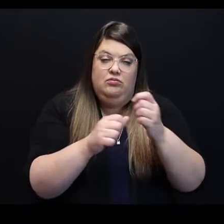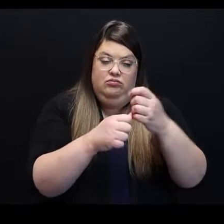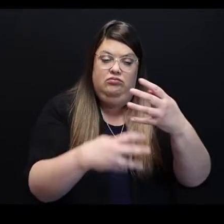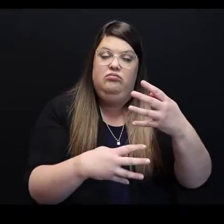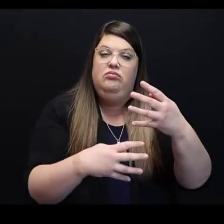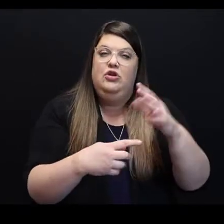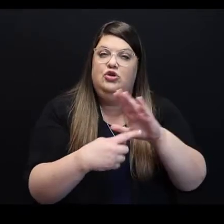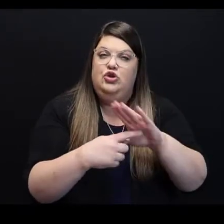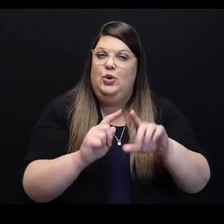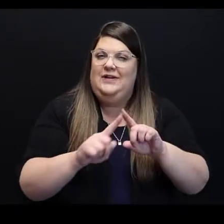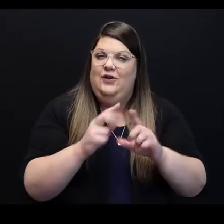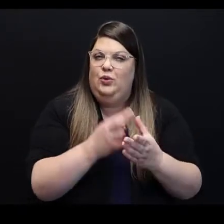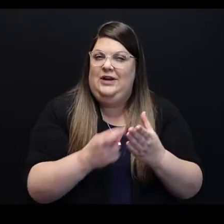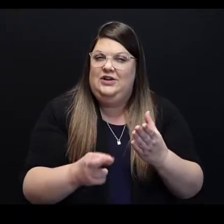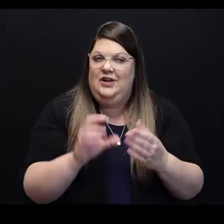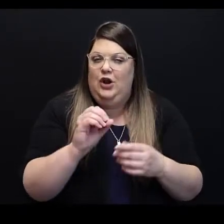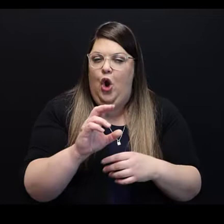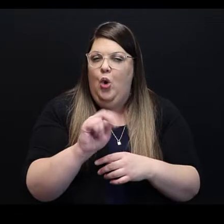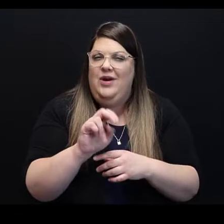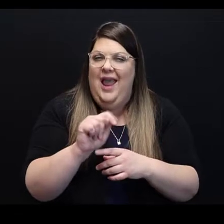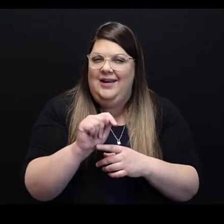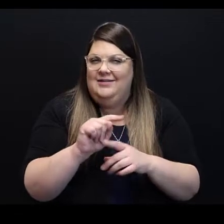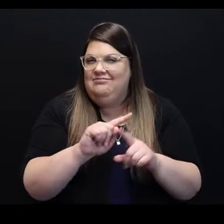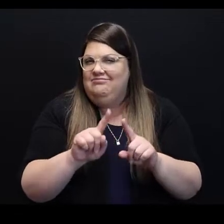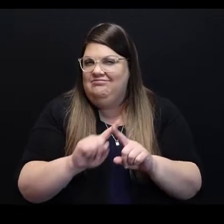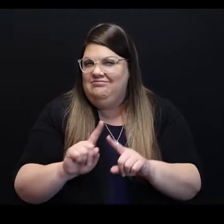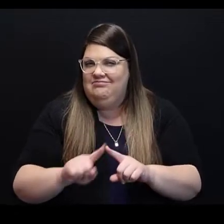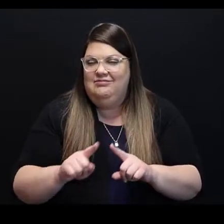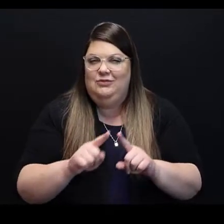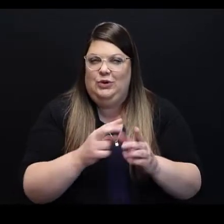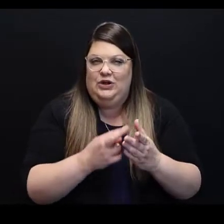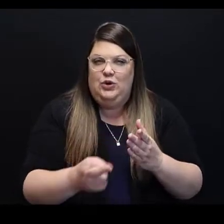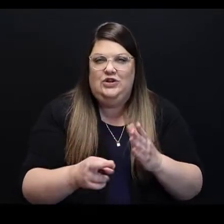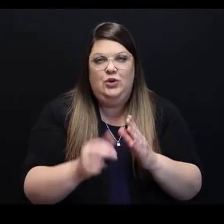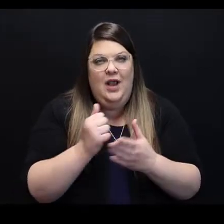and Career Index Plus that they can visit to help them find out about various types of jobs.